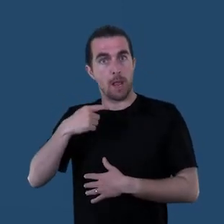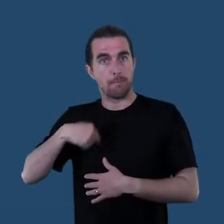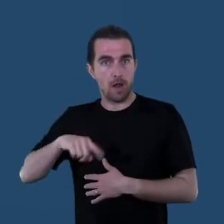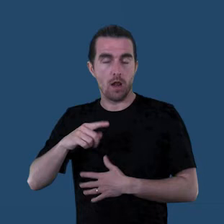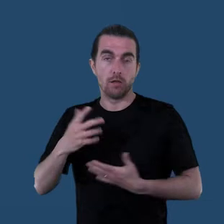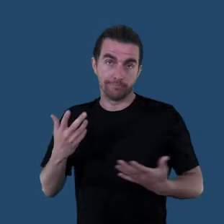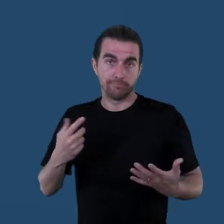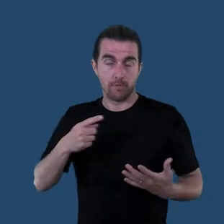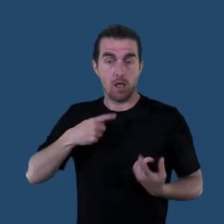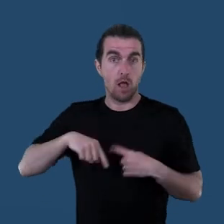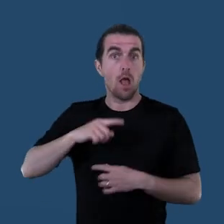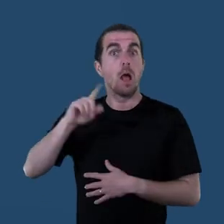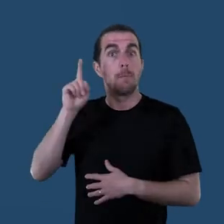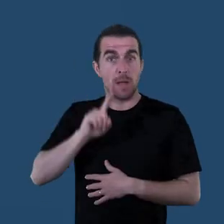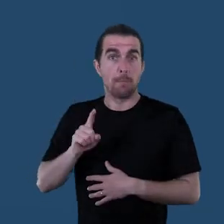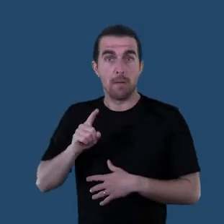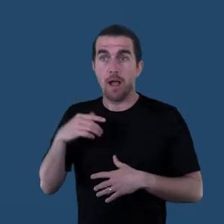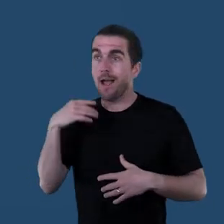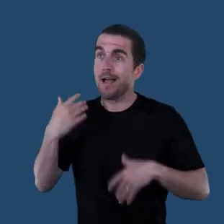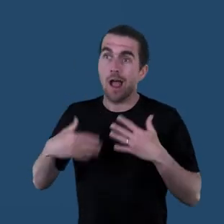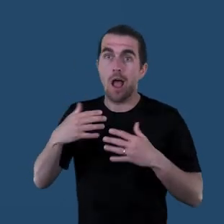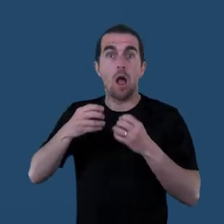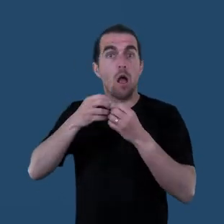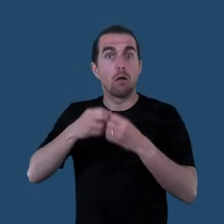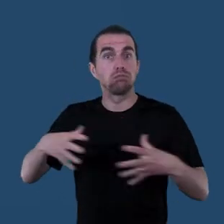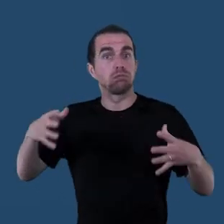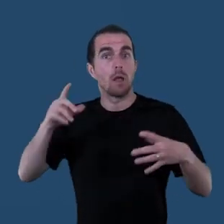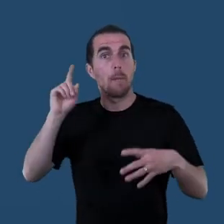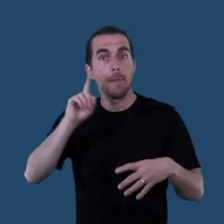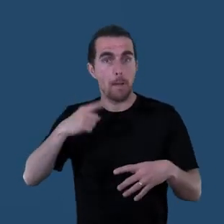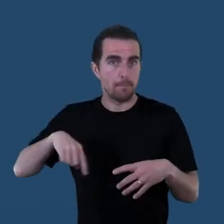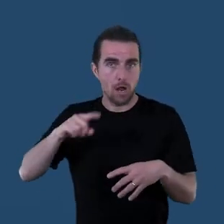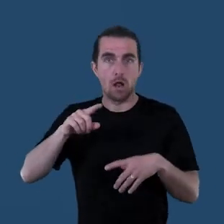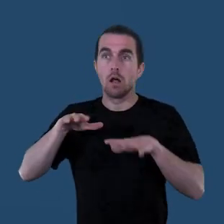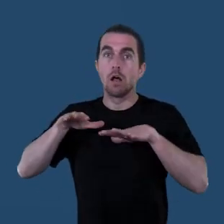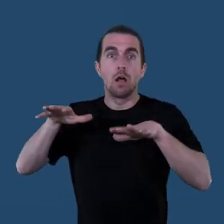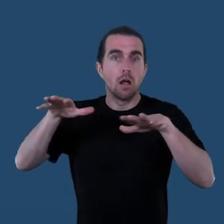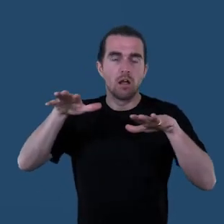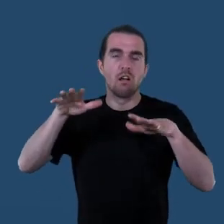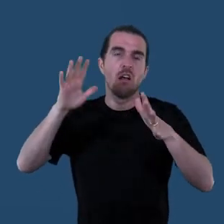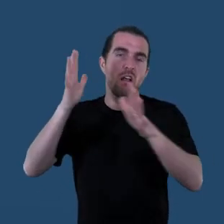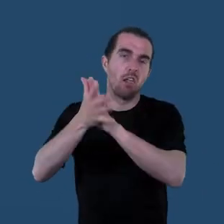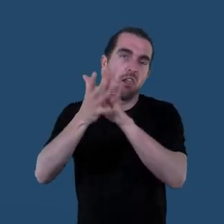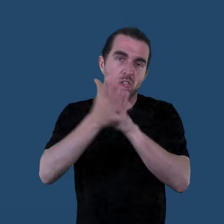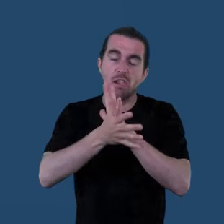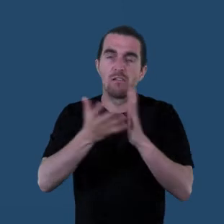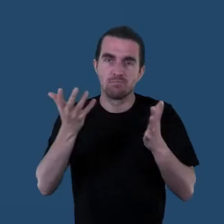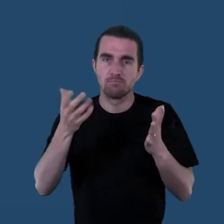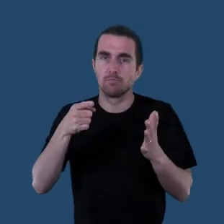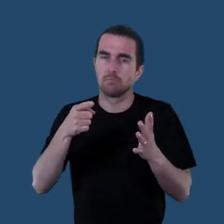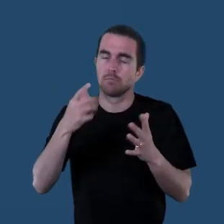So, the effects of the Anthropocene, with the pollution and the development and, a whole range of things which have really reduced